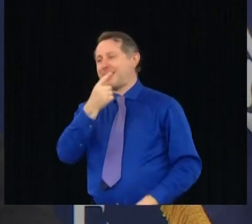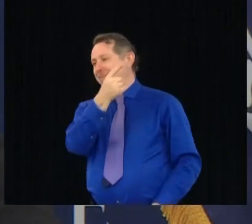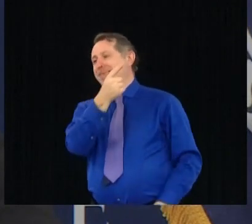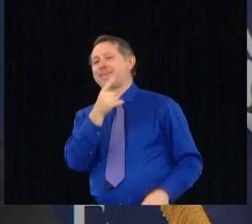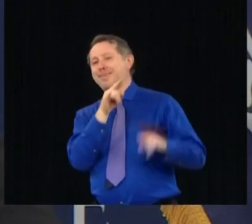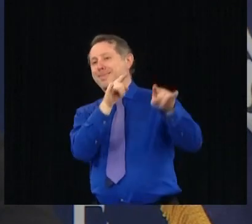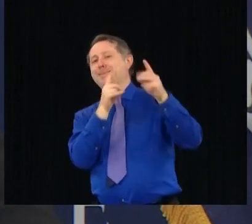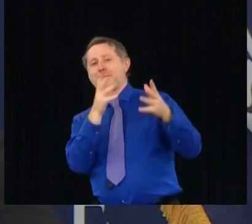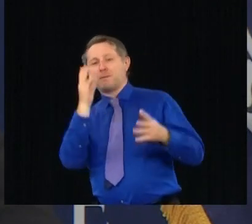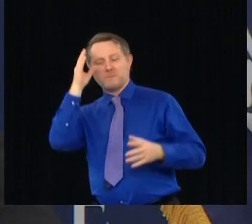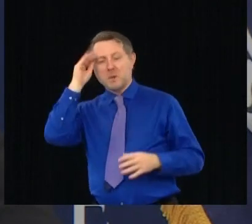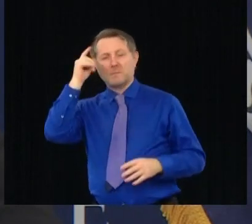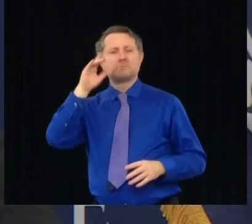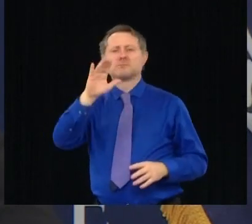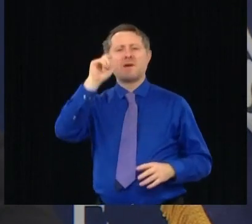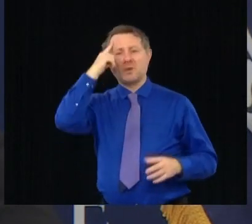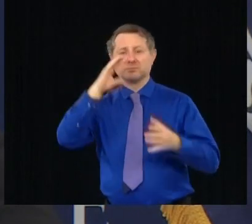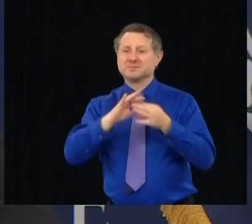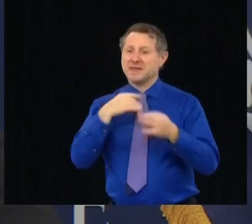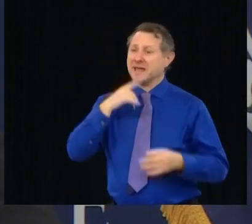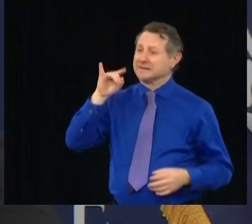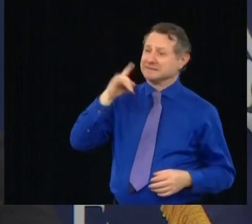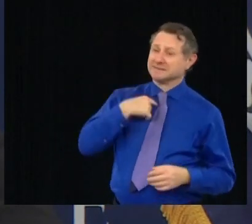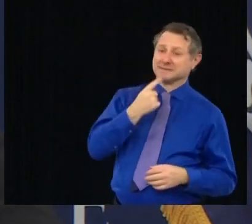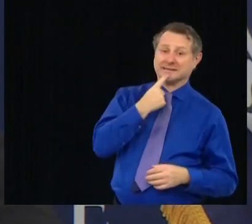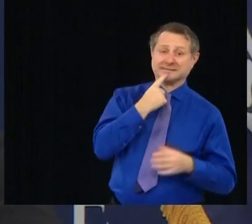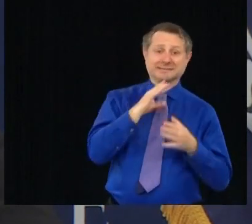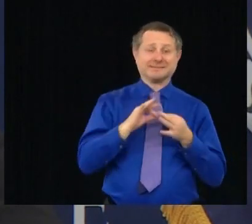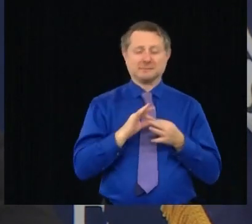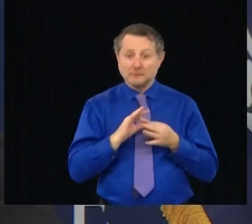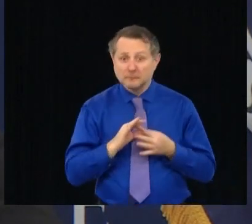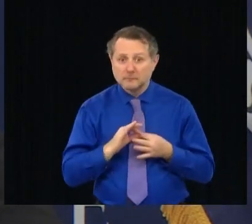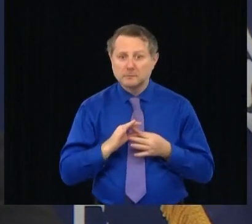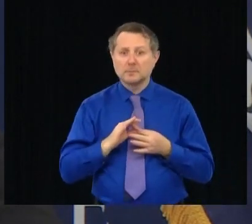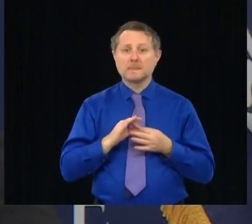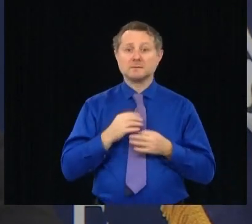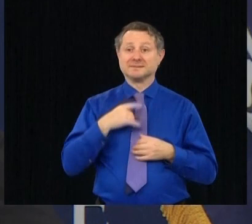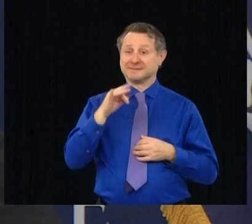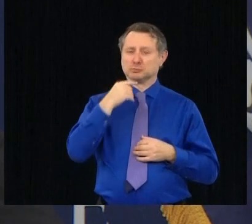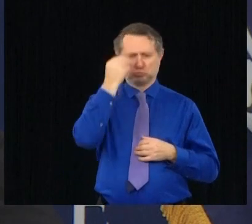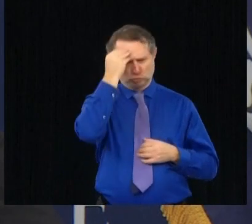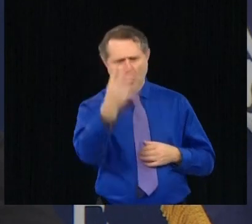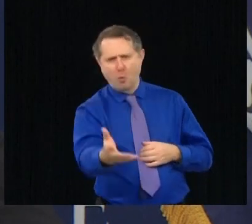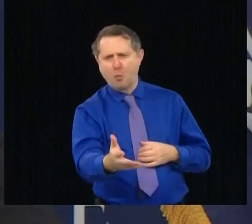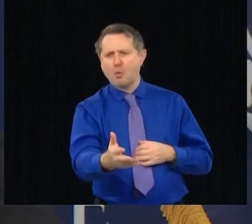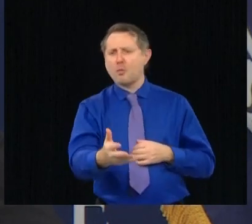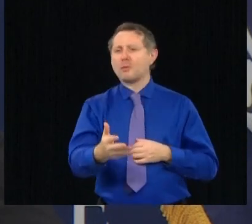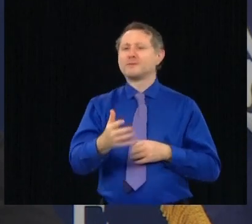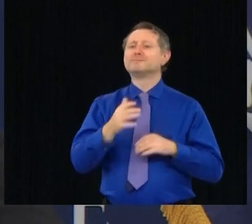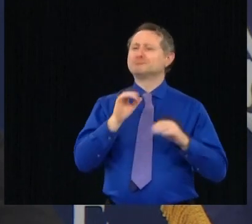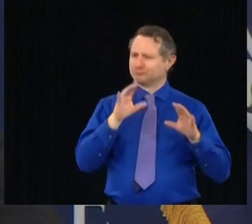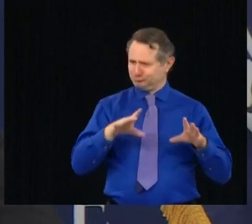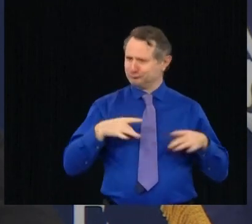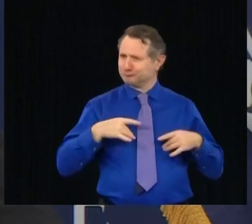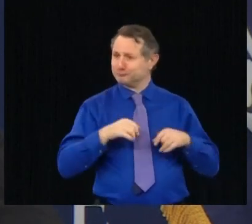PEOPLE TO HEAR ME BECAUSE I DON'T WANT THEM TO SAY, WELL, THE GOVERNOR SAID -- WHICH I DID